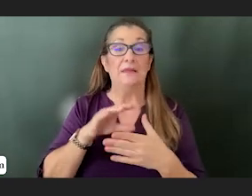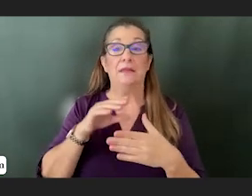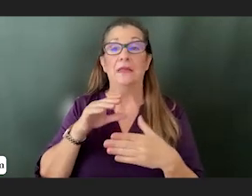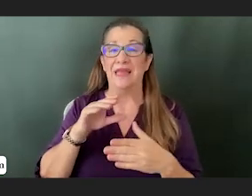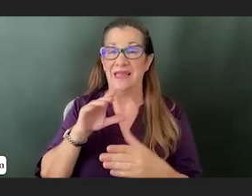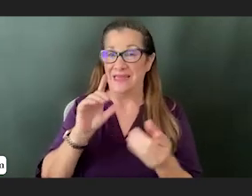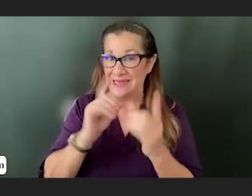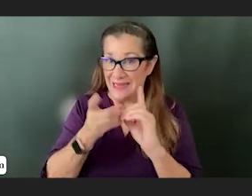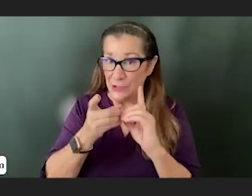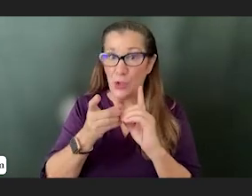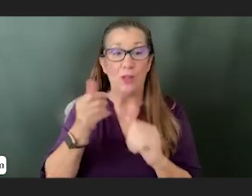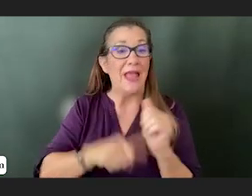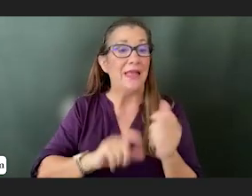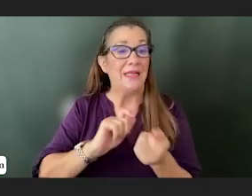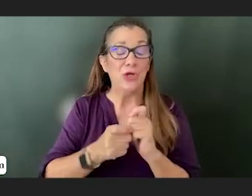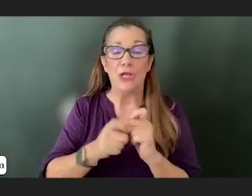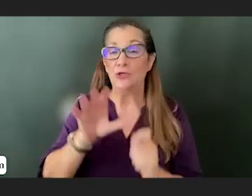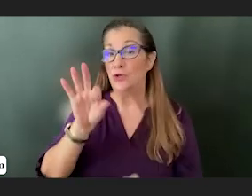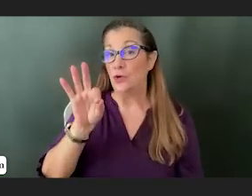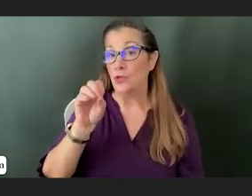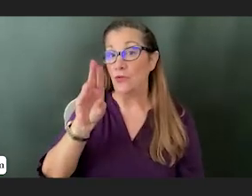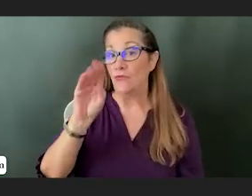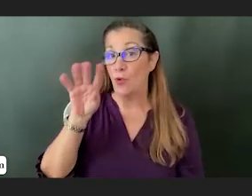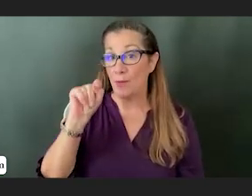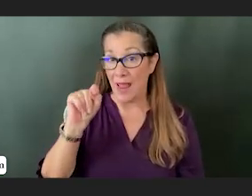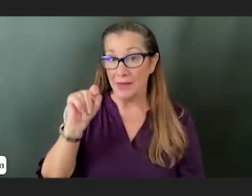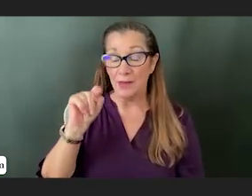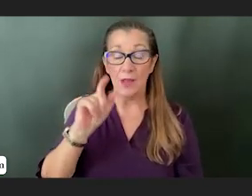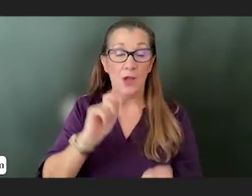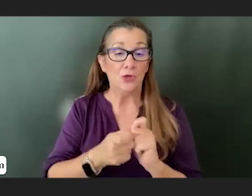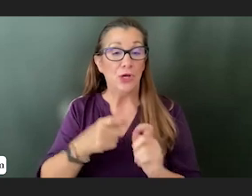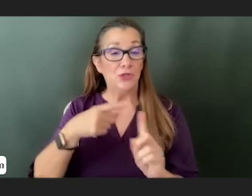Any changes to the formatting or changes to the alt text can be automated,